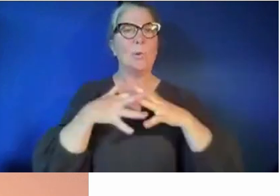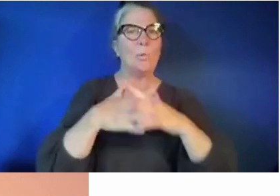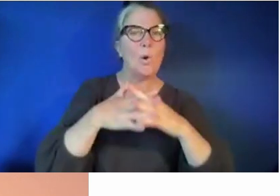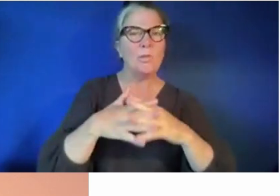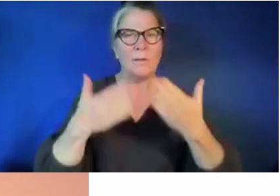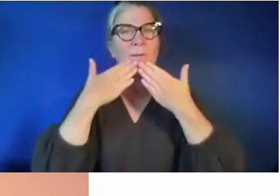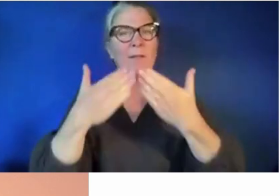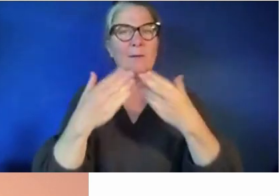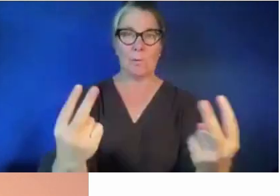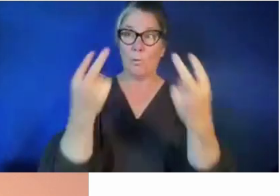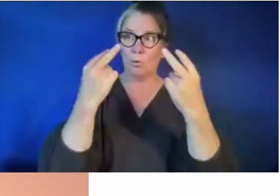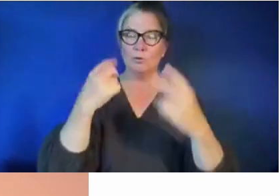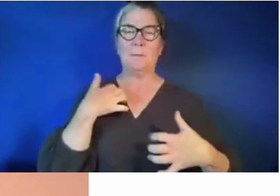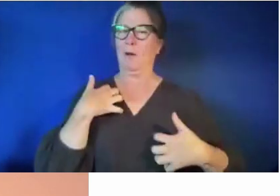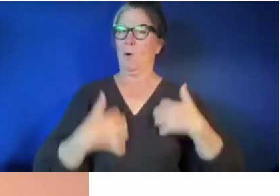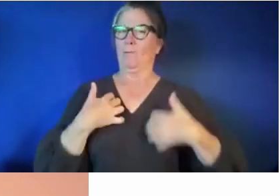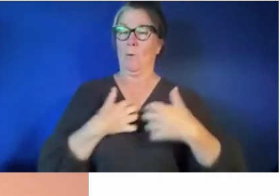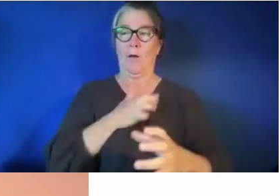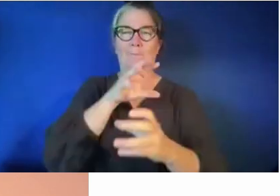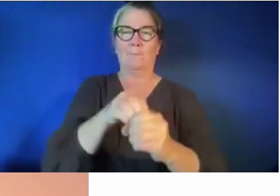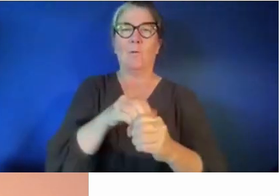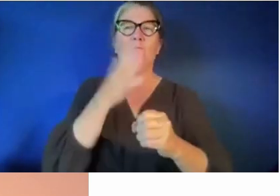and I'll look forward to participating in the panel. Thanks, everyone.